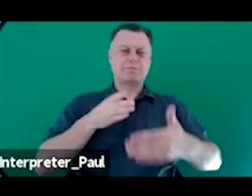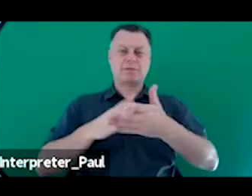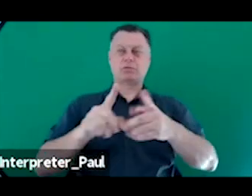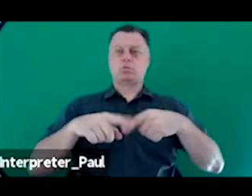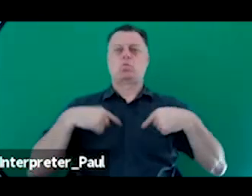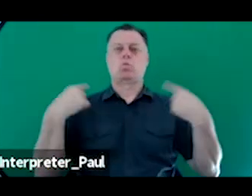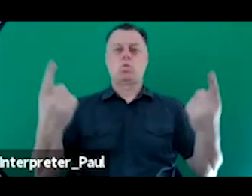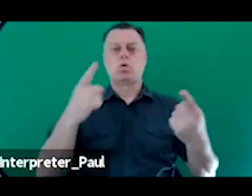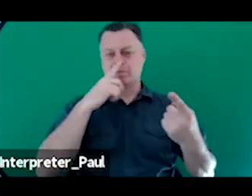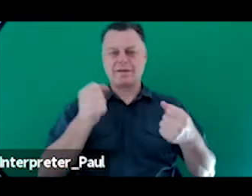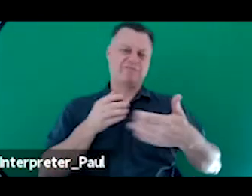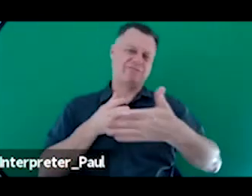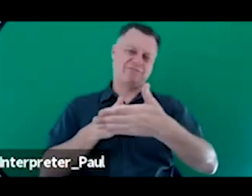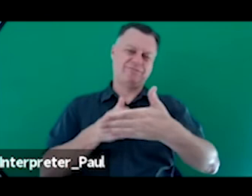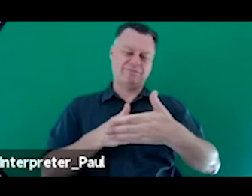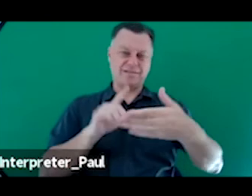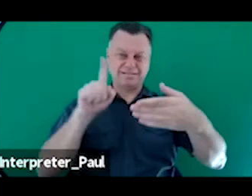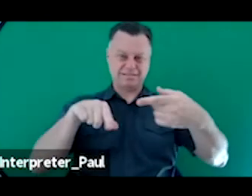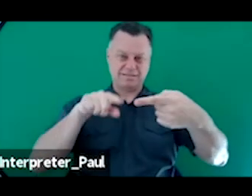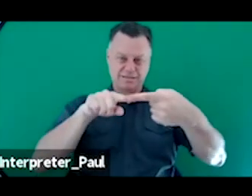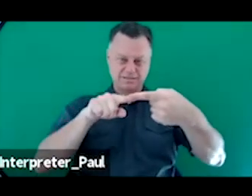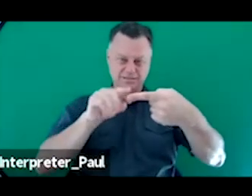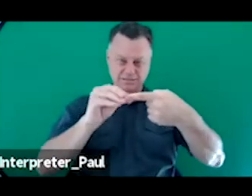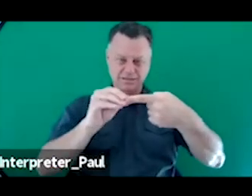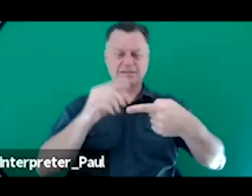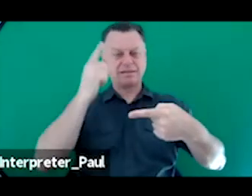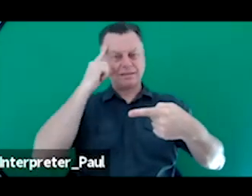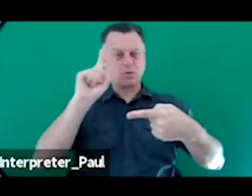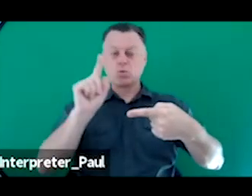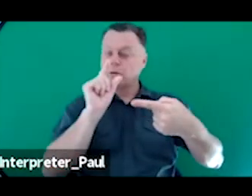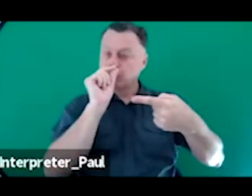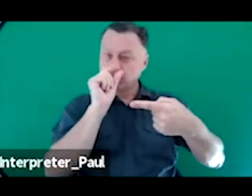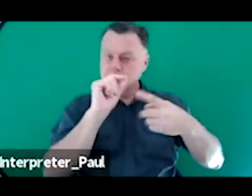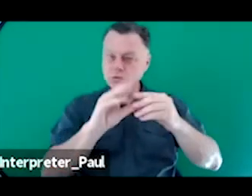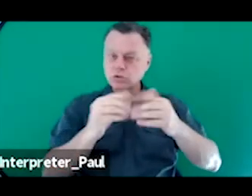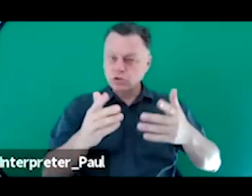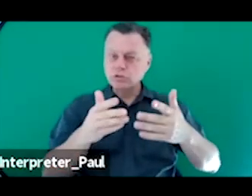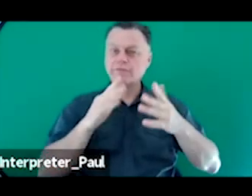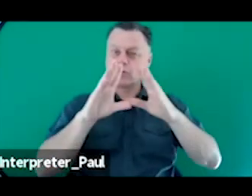struggles with and then start thinking about what those possible solutions might look like.